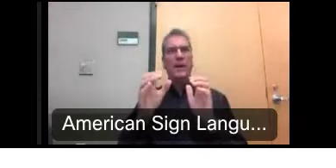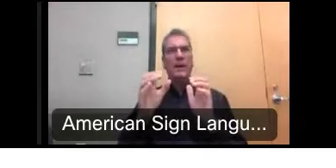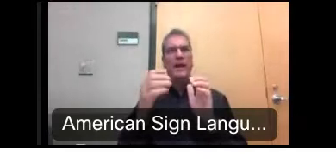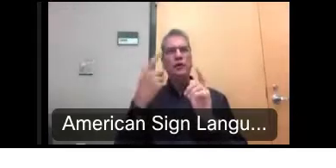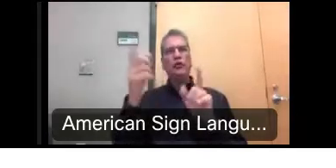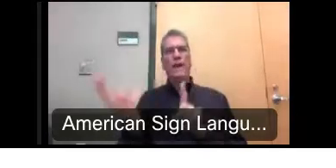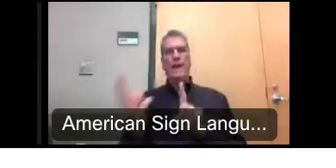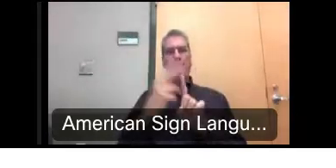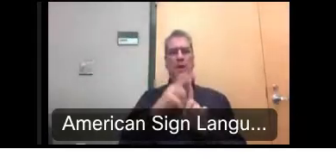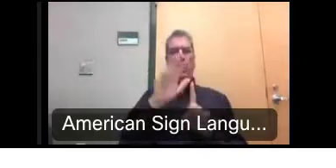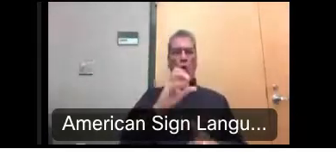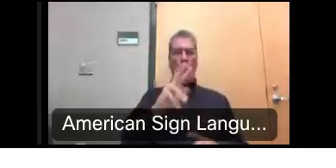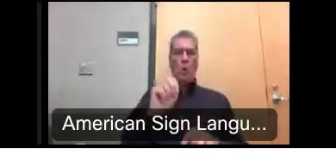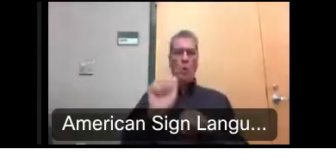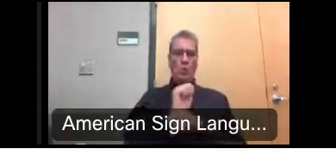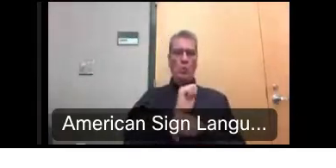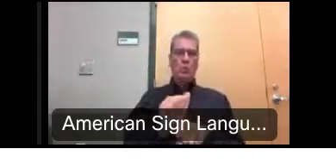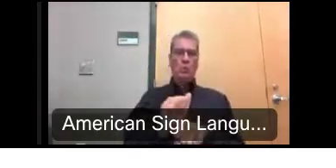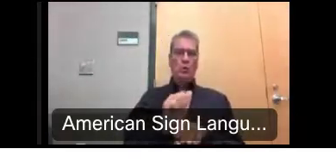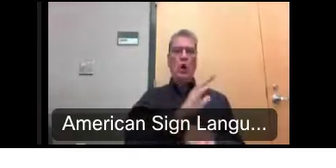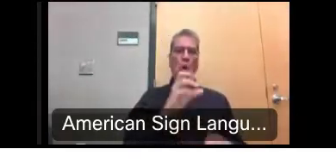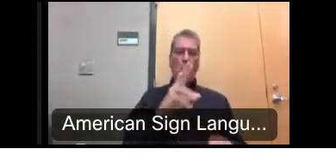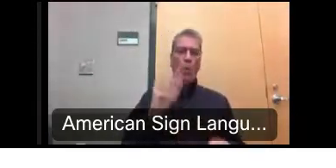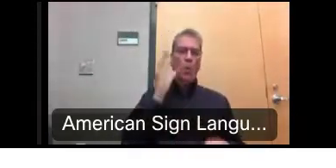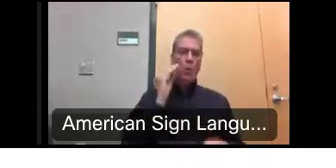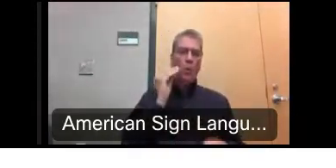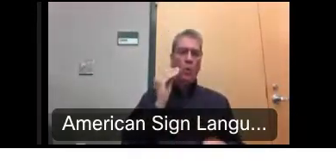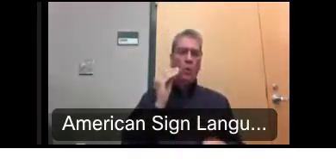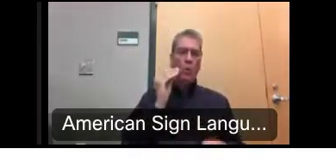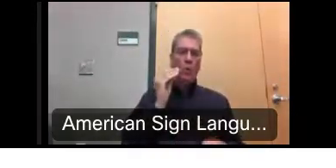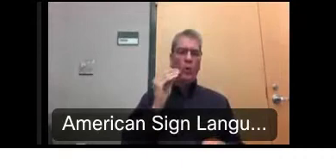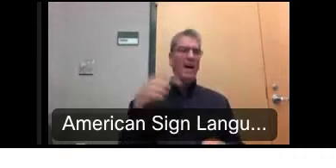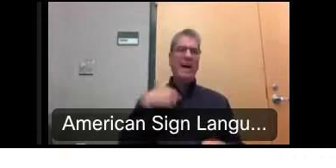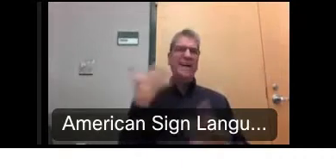easily. There are things we use all the time. I didn't want to make my talk, the covid talk,